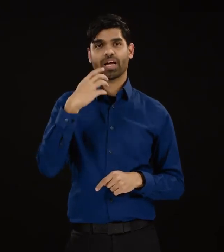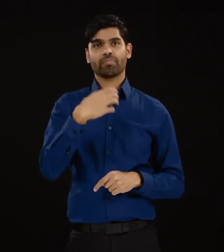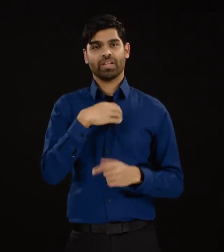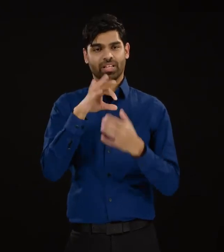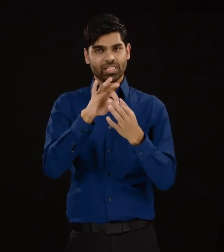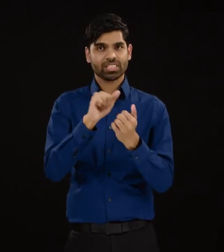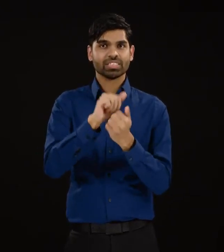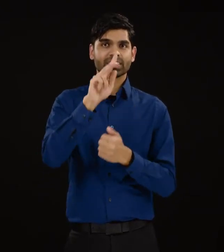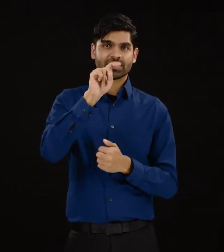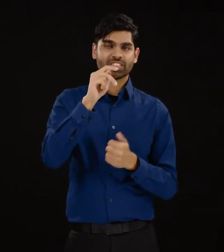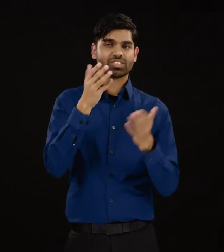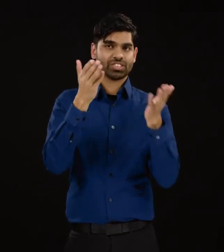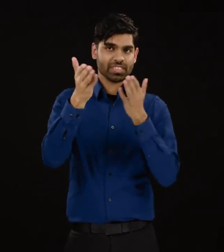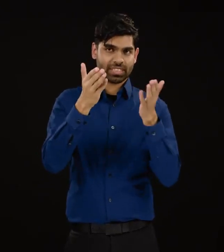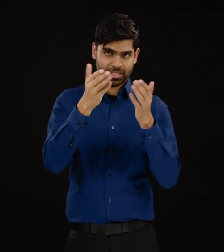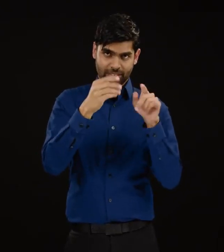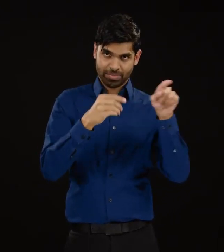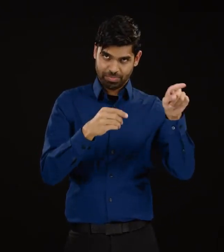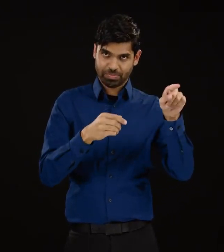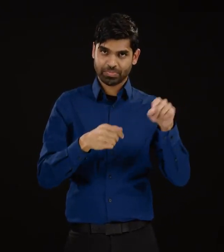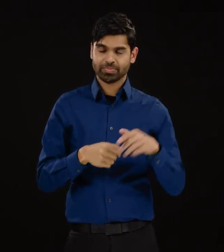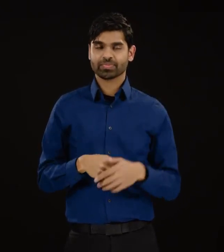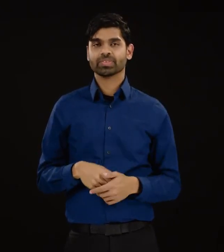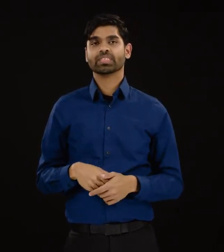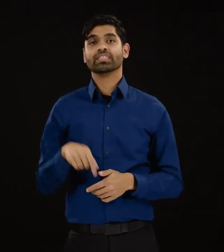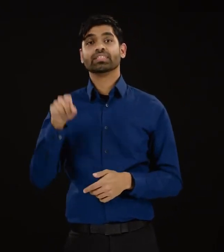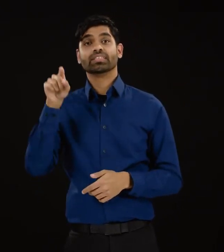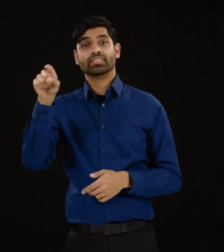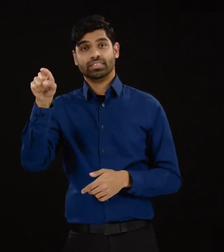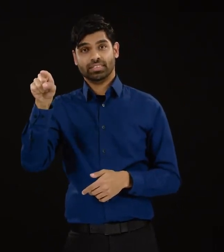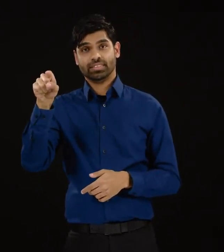The CCTS can be contacted in different ways and options: